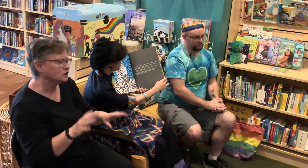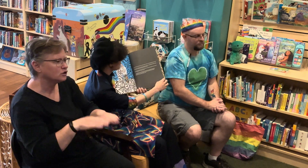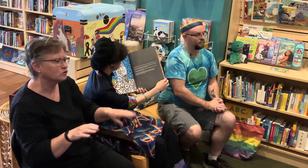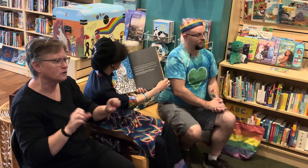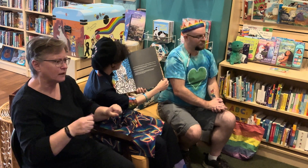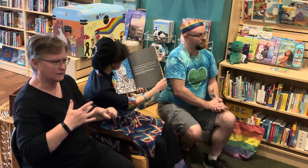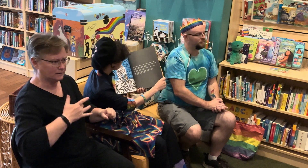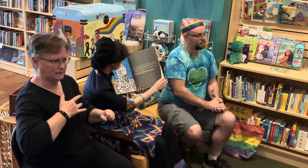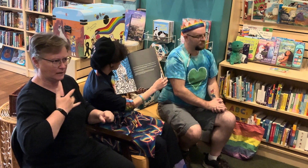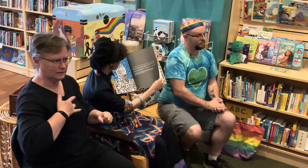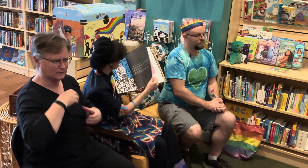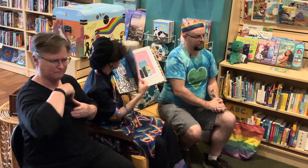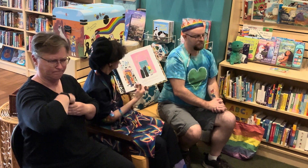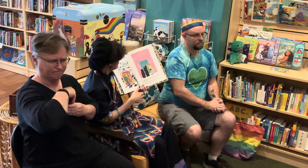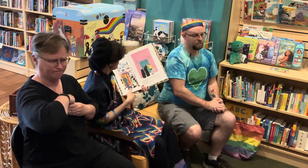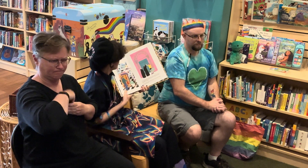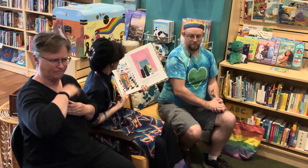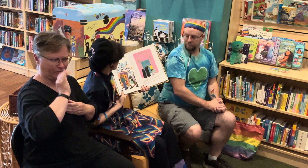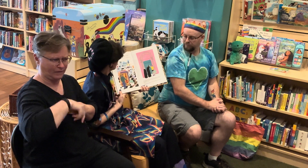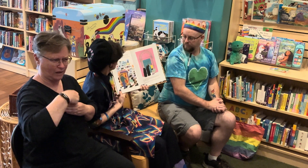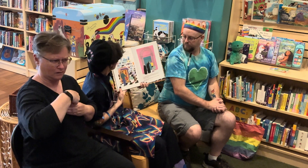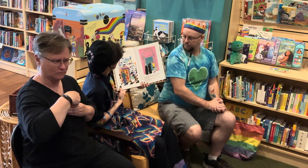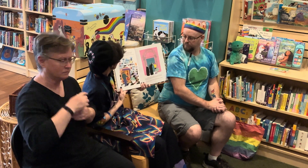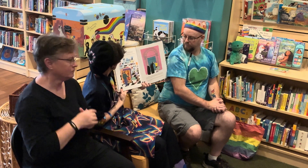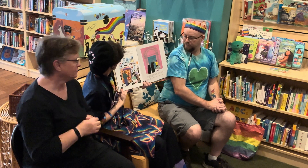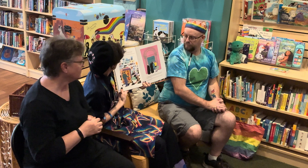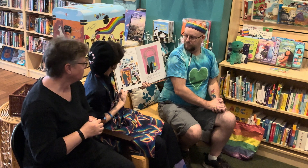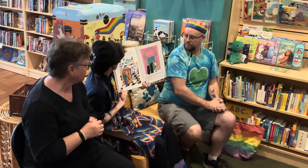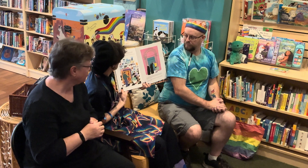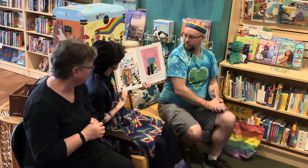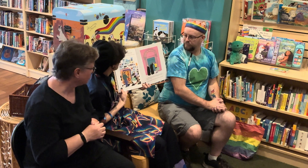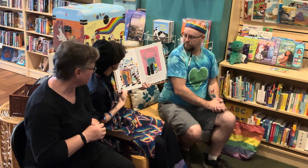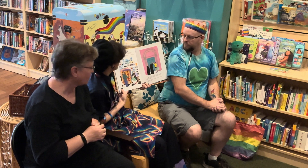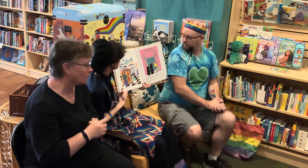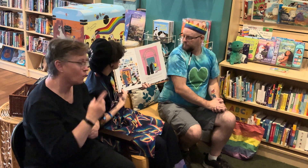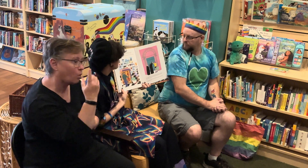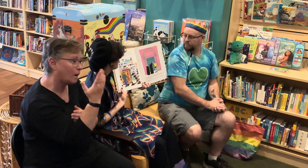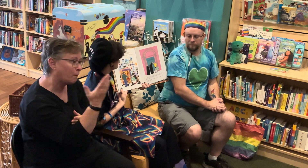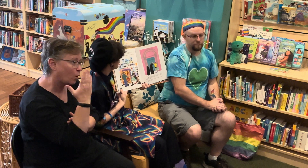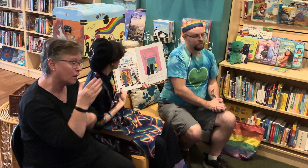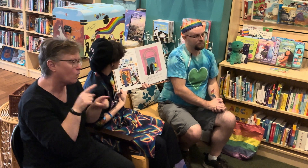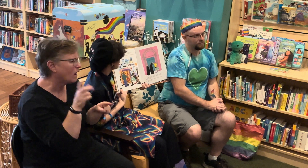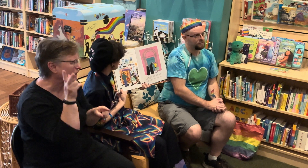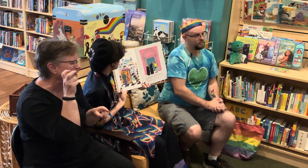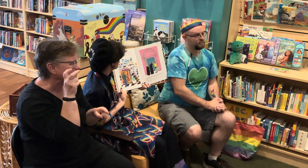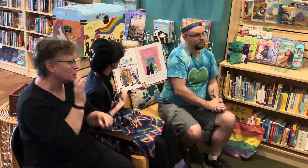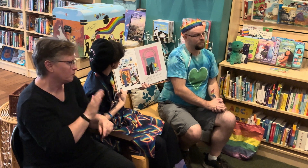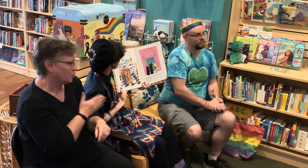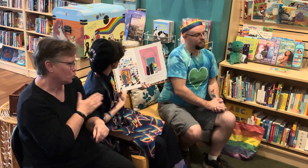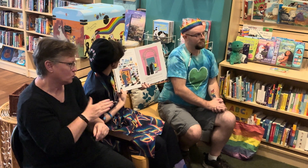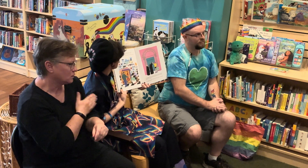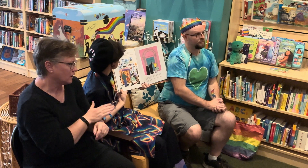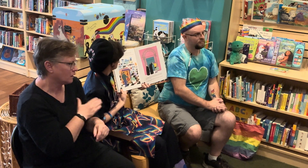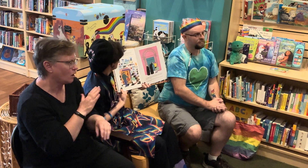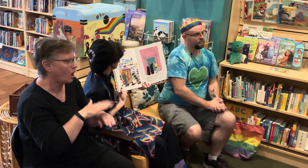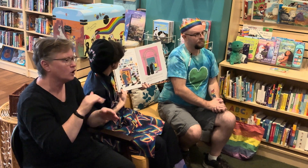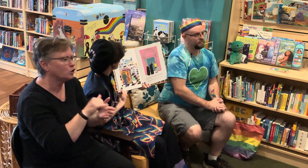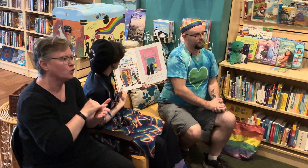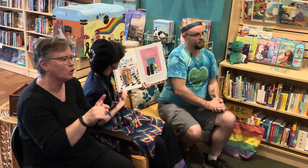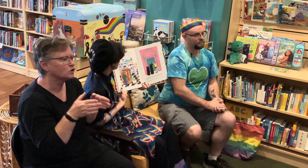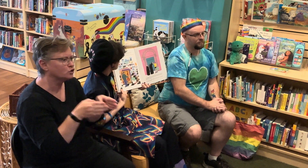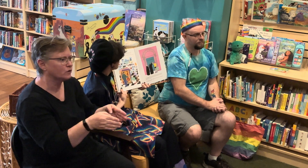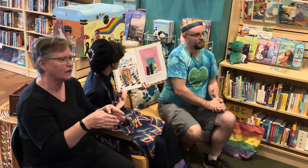me." One morning while listening to musicians on a New York City street, Keith was recognized in a